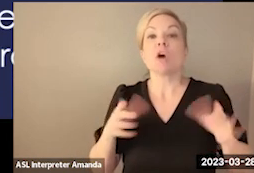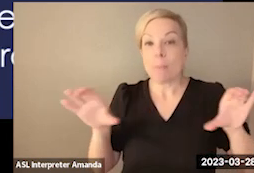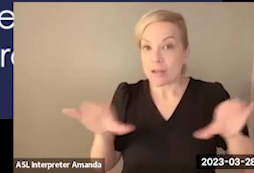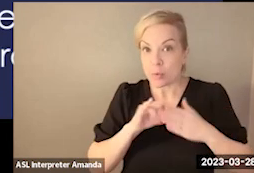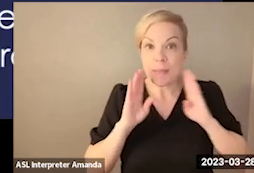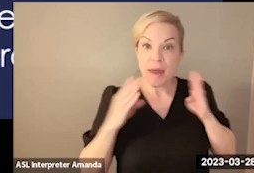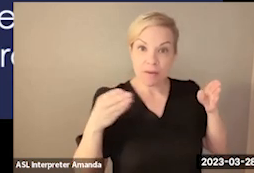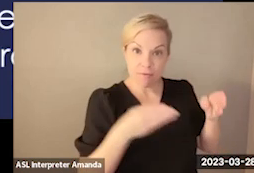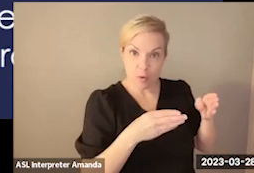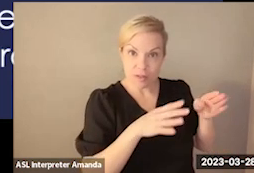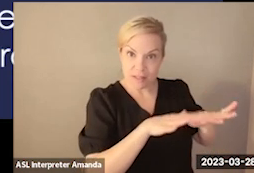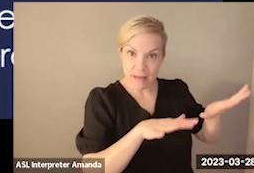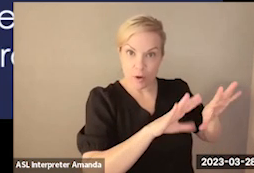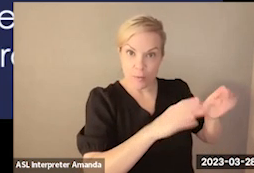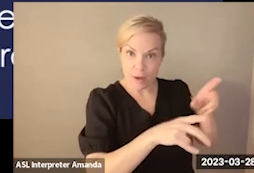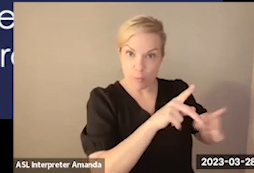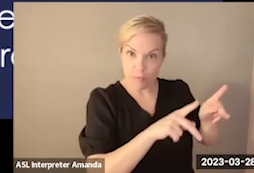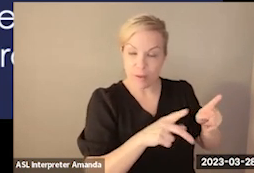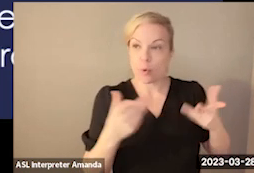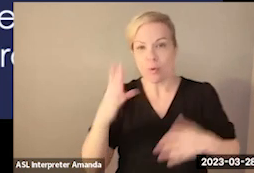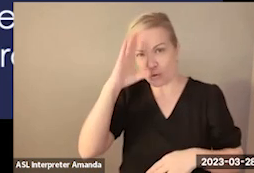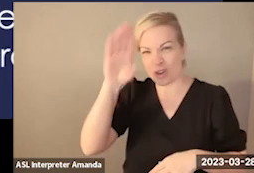we were saying that sometimes you're not going to make the decision